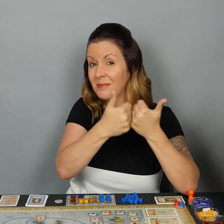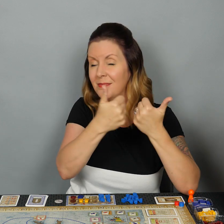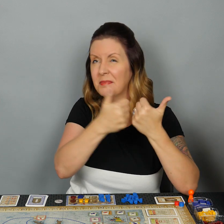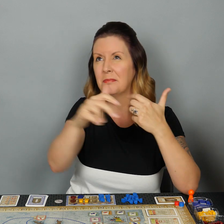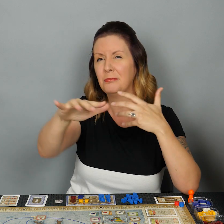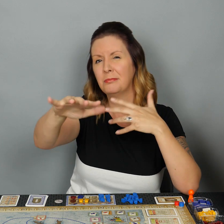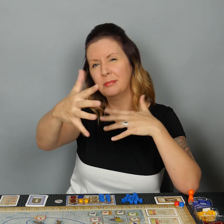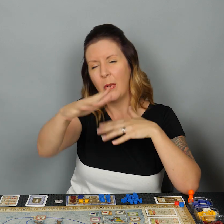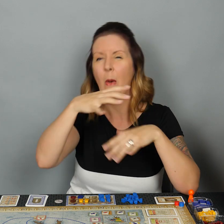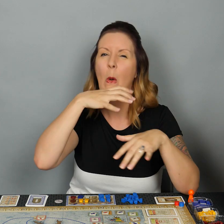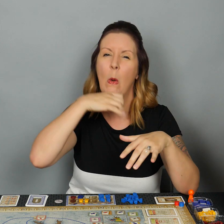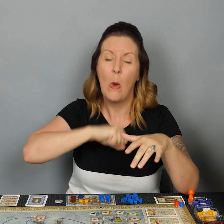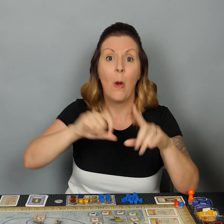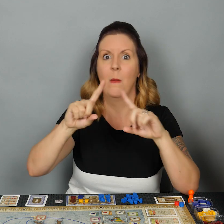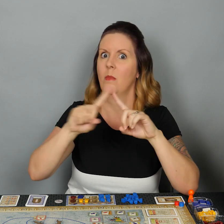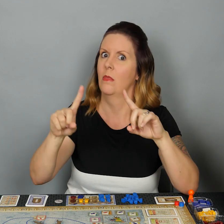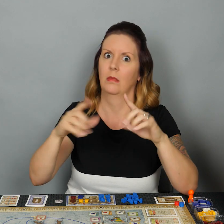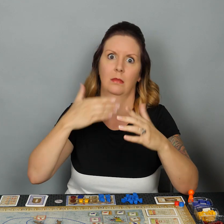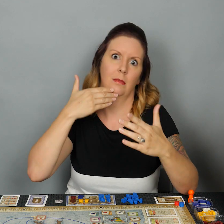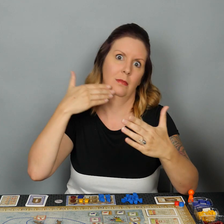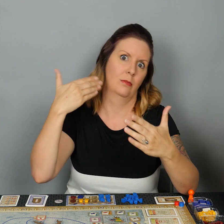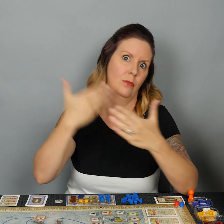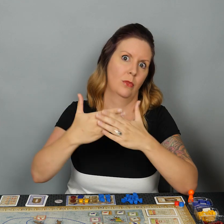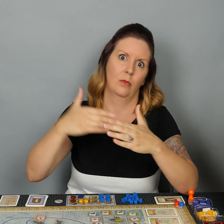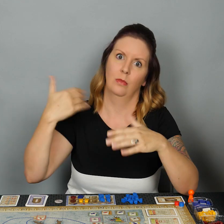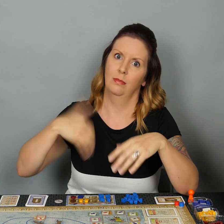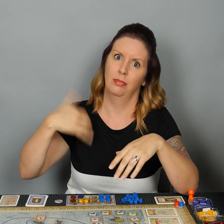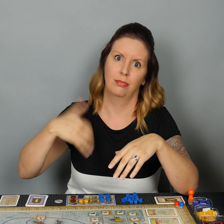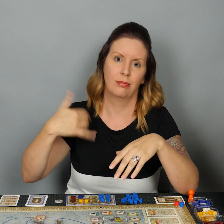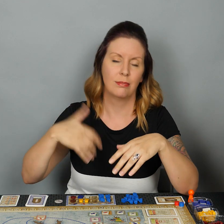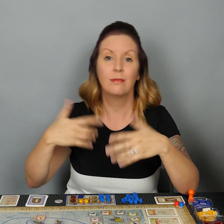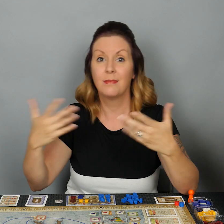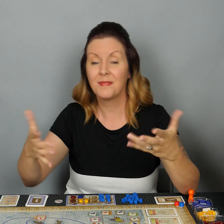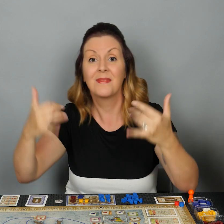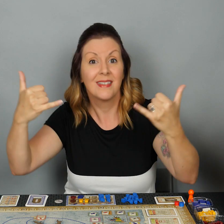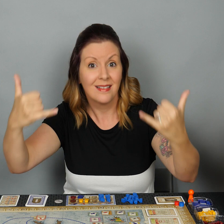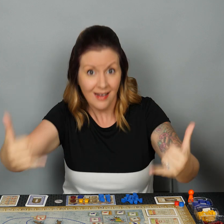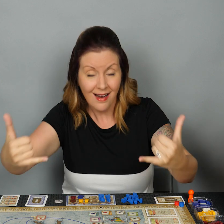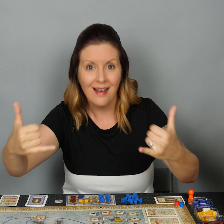The game is a somewhat of an older release, but it’s really good!